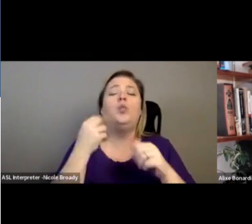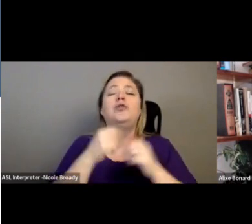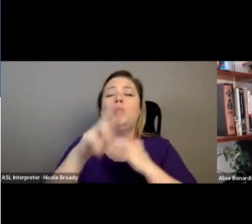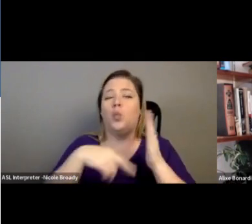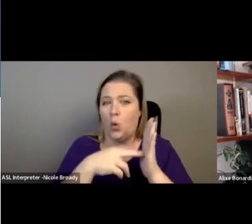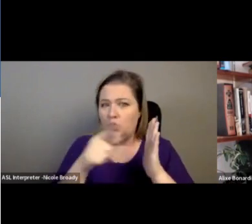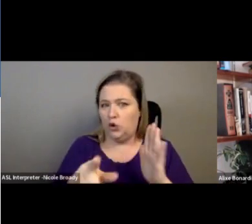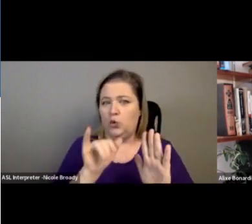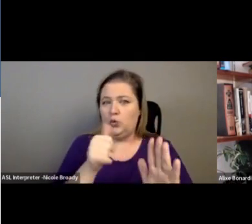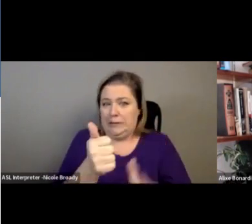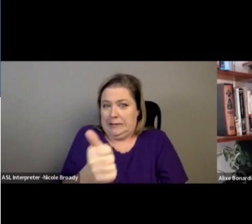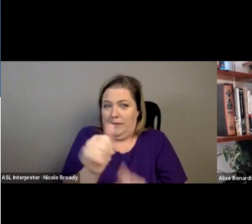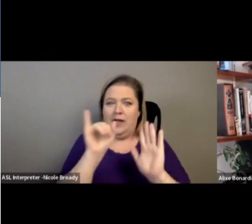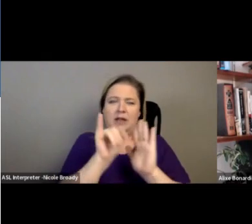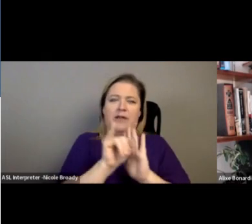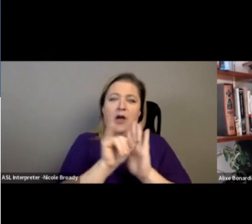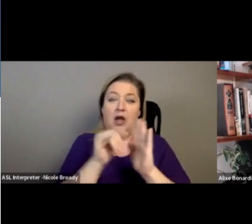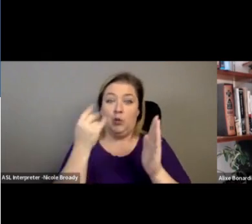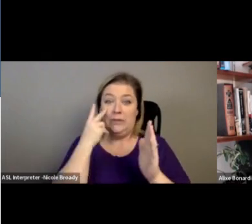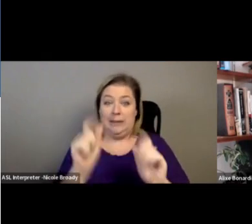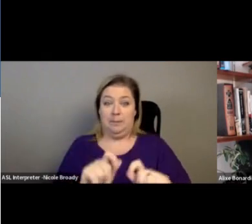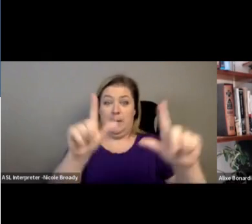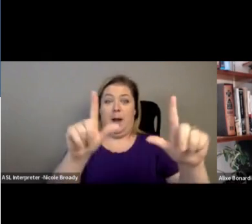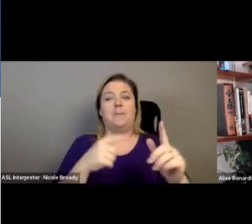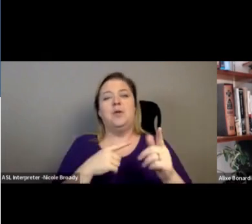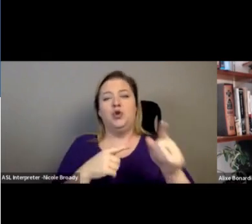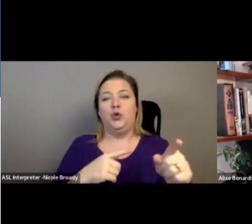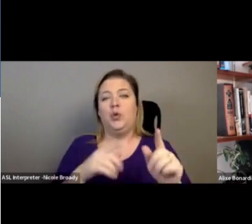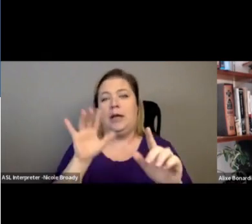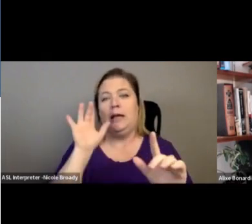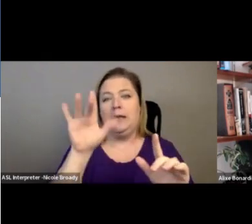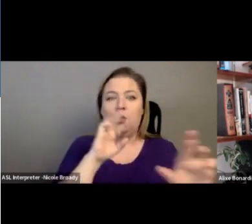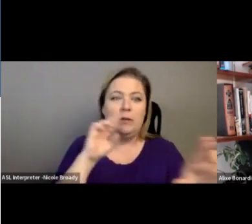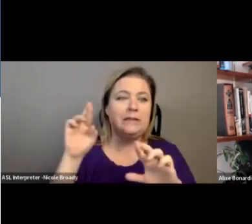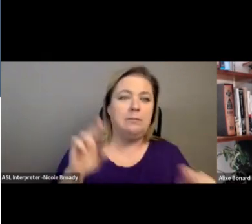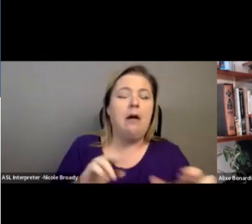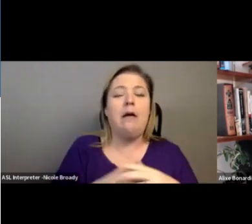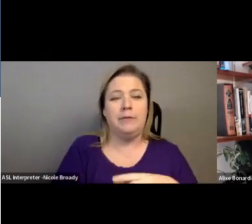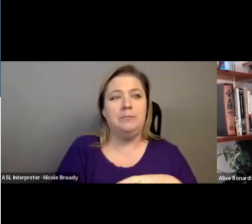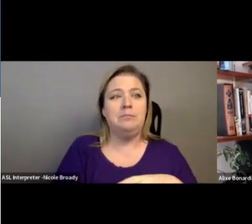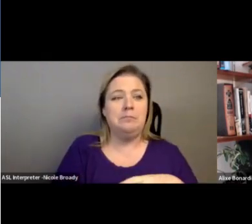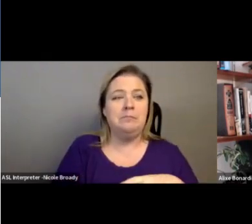been opened. And please feel free to to respond. You can you